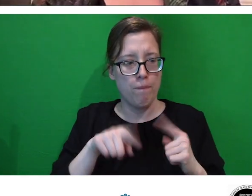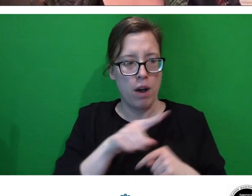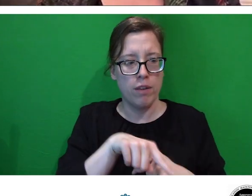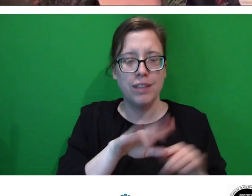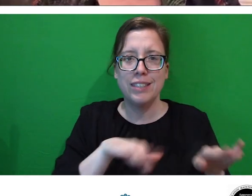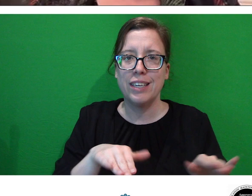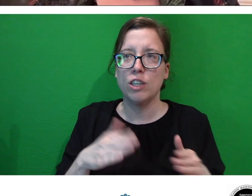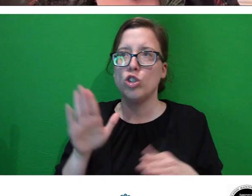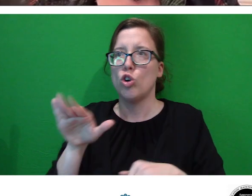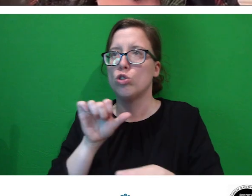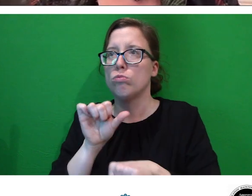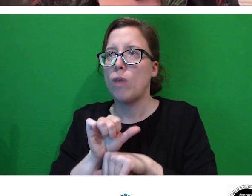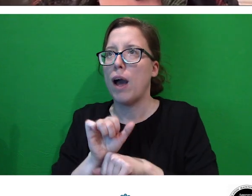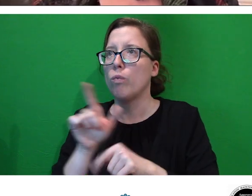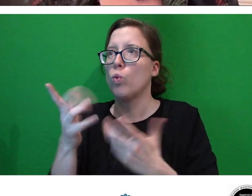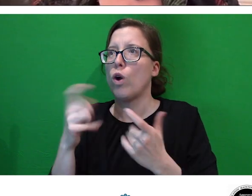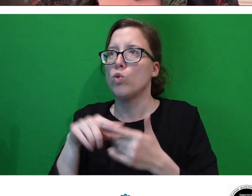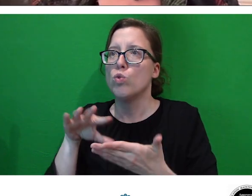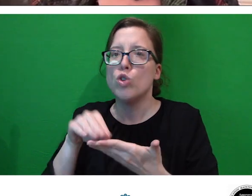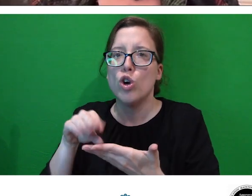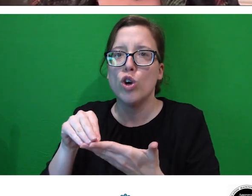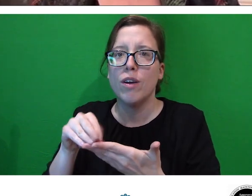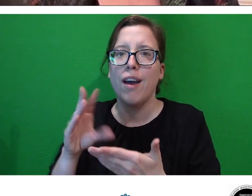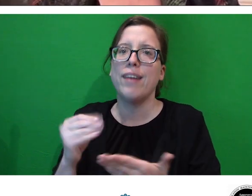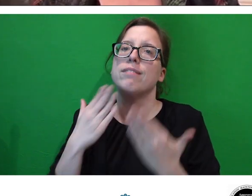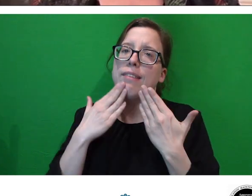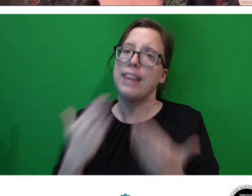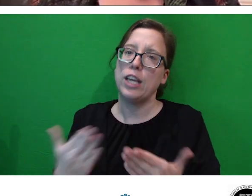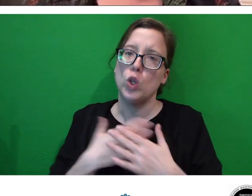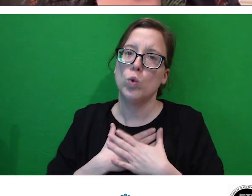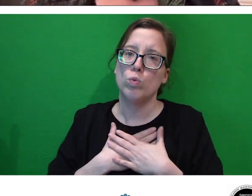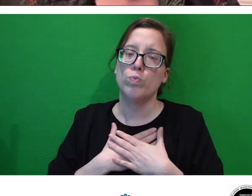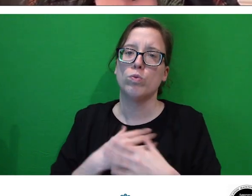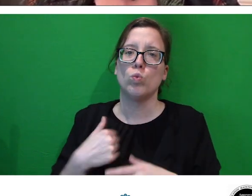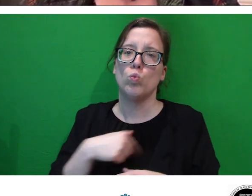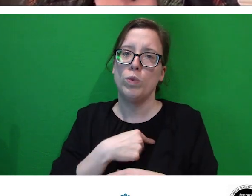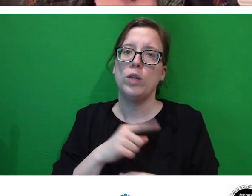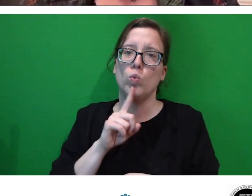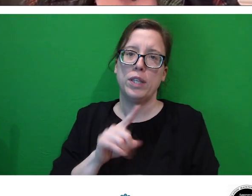have made a lot of choices on a Tuesday night. And I'm really grateful that you care enough about